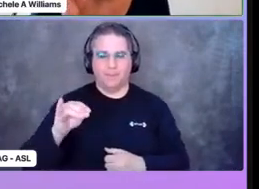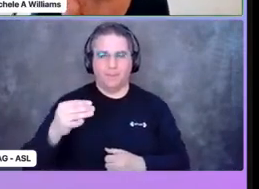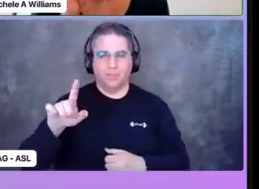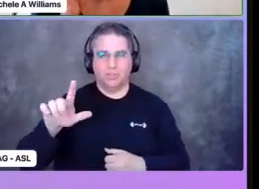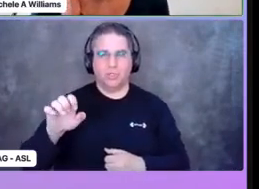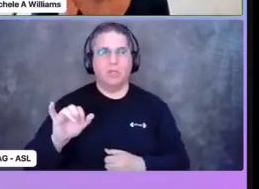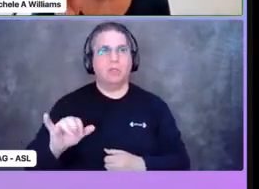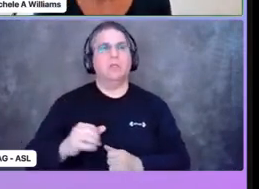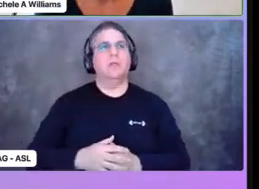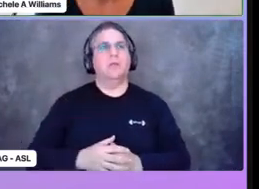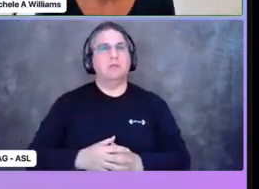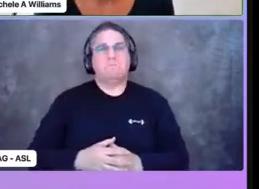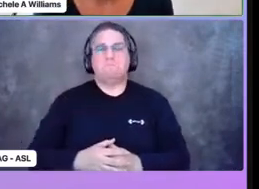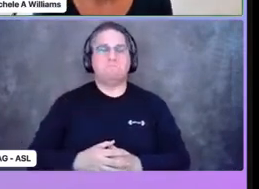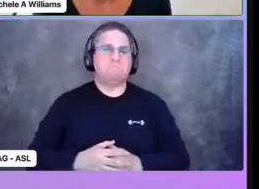confidentiality, etcetera.